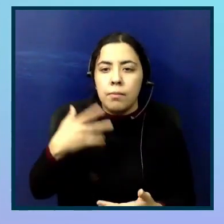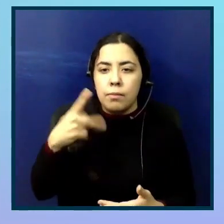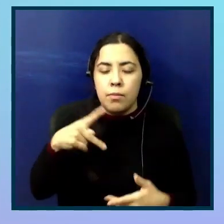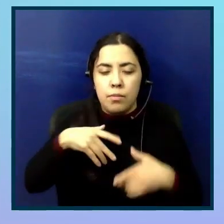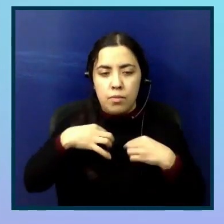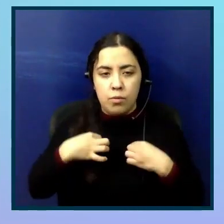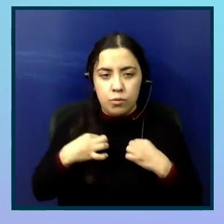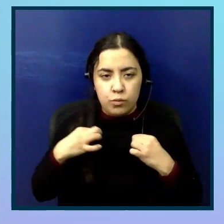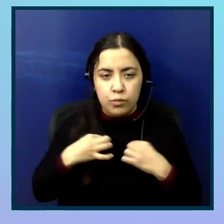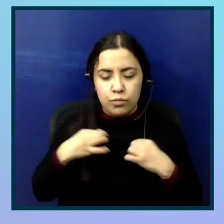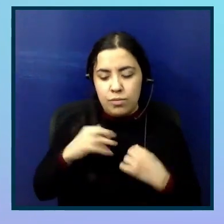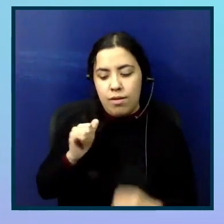and a Jean jacket over that.